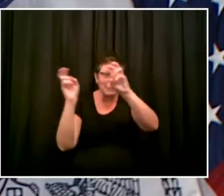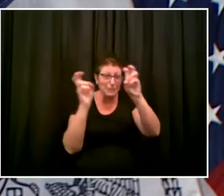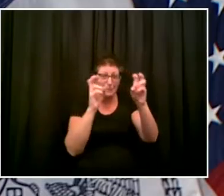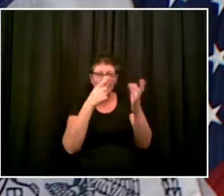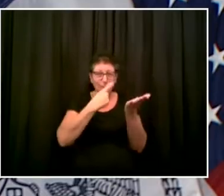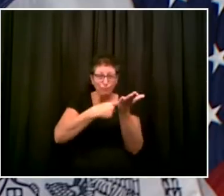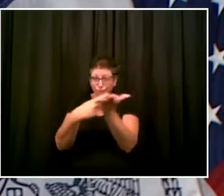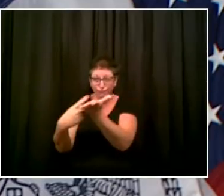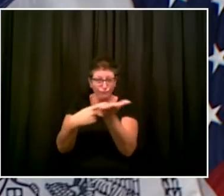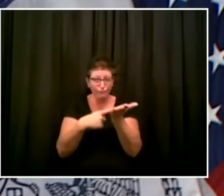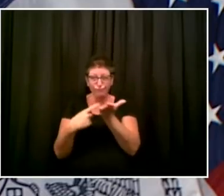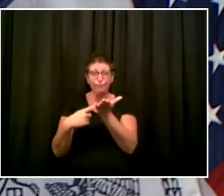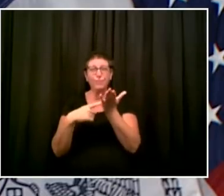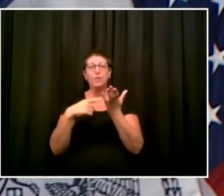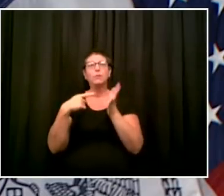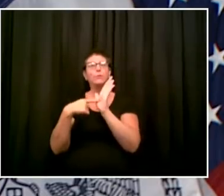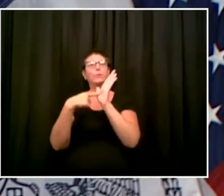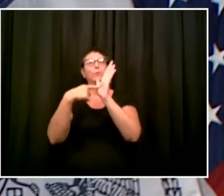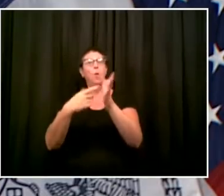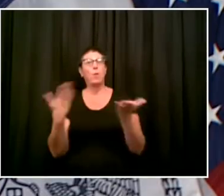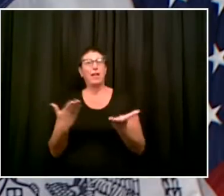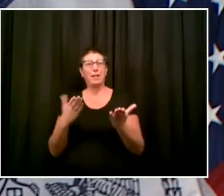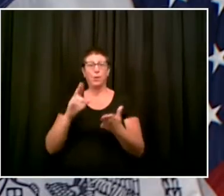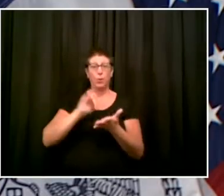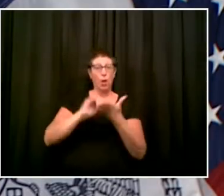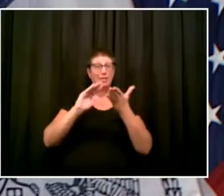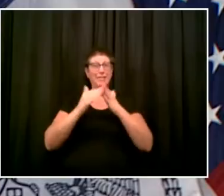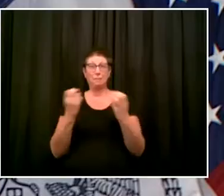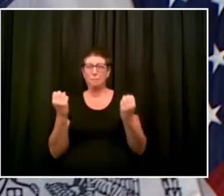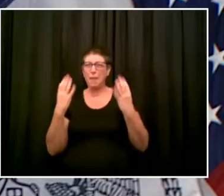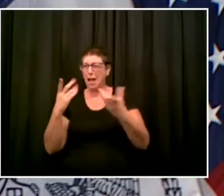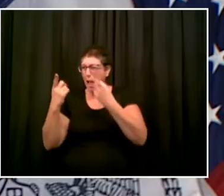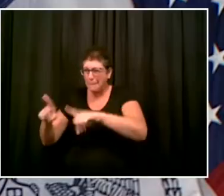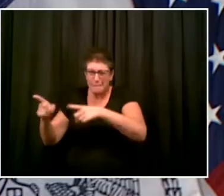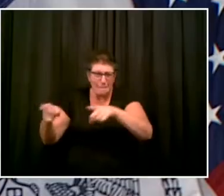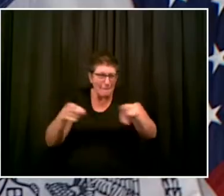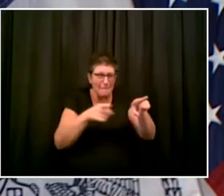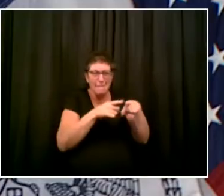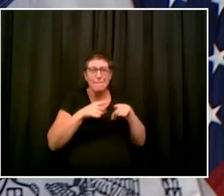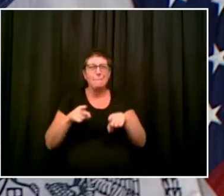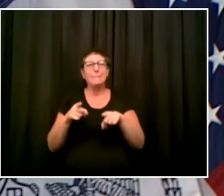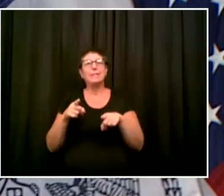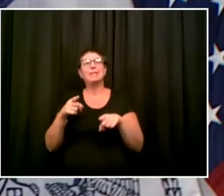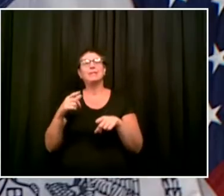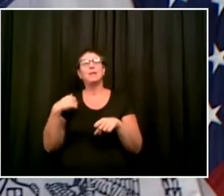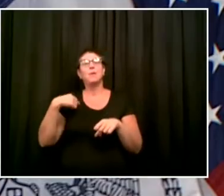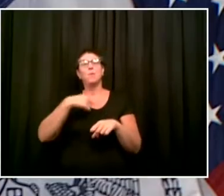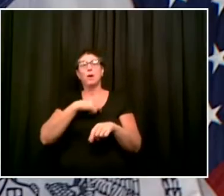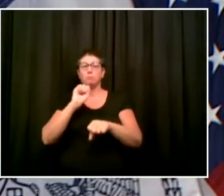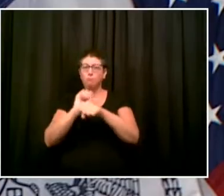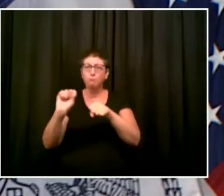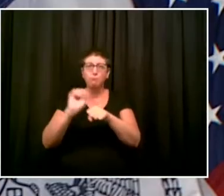CONSTANTLY TRY AND GET BETTER. AS WE CLOSE TUPODY AJUST TO SAY THIS, WE HAVE COVERED A LOT OF IDREFFENT TOCPIS DTOAANY D